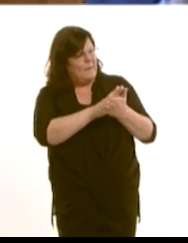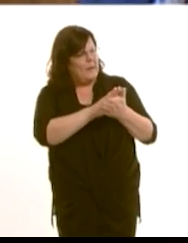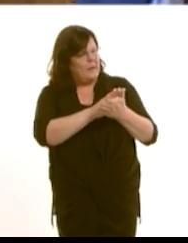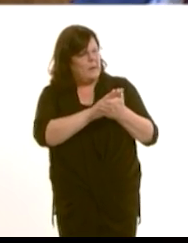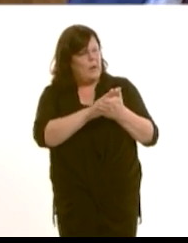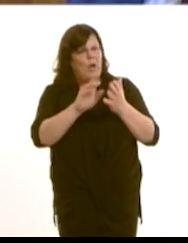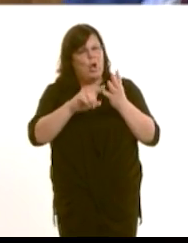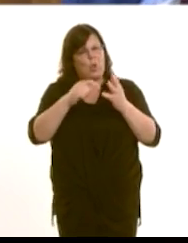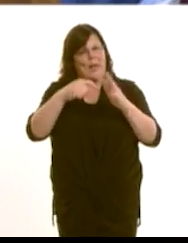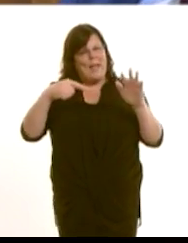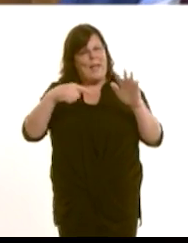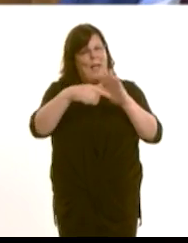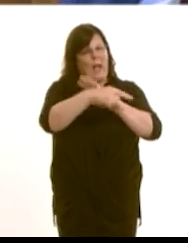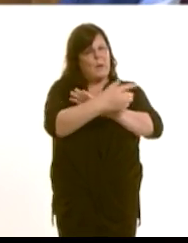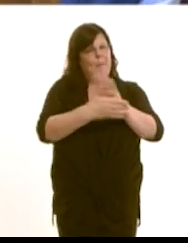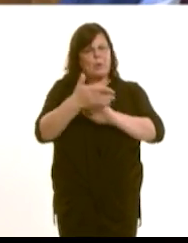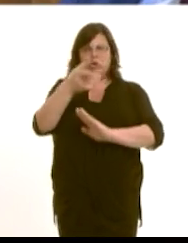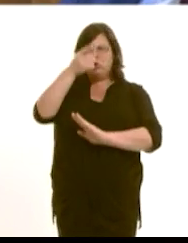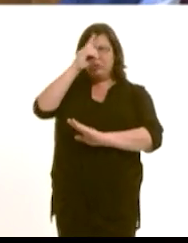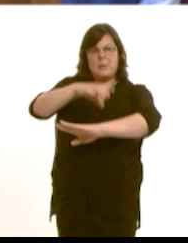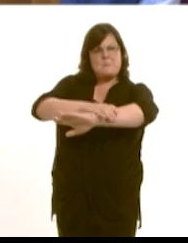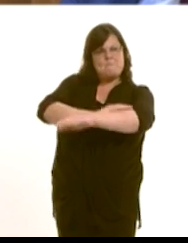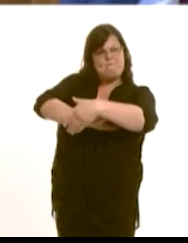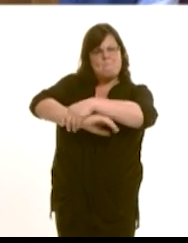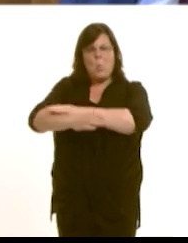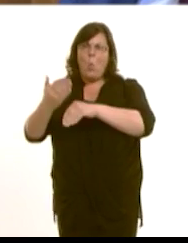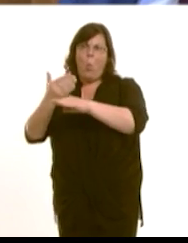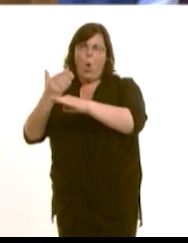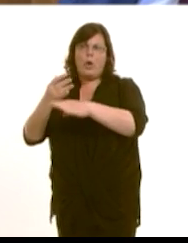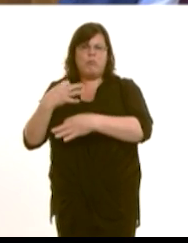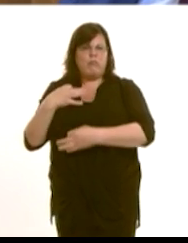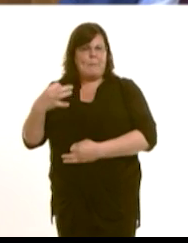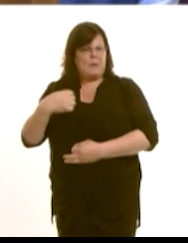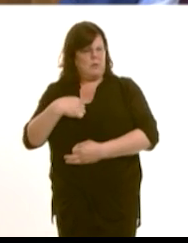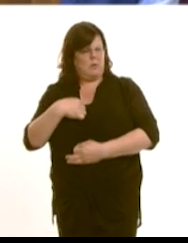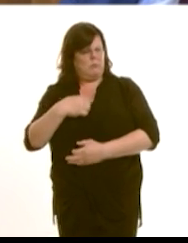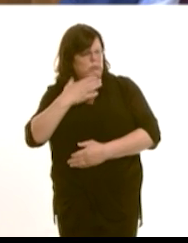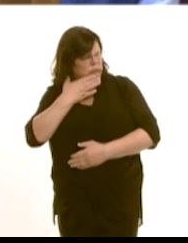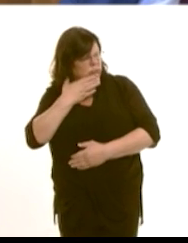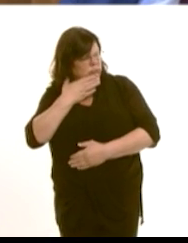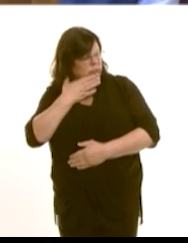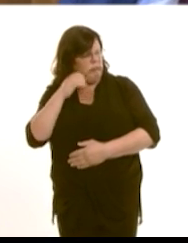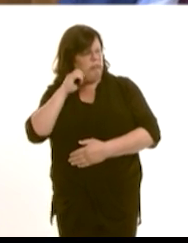we need to get Germany to do the work for us in the EU, which is a curious scenario, may I say?